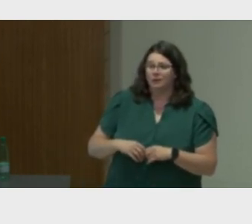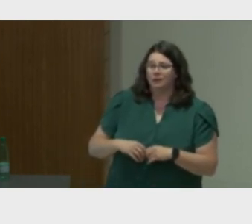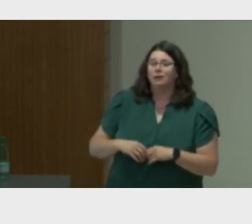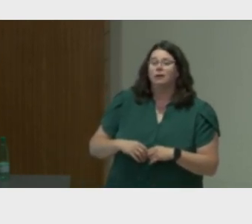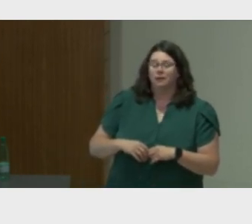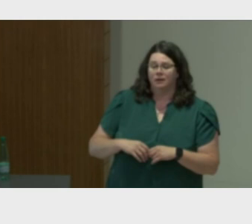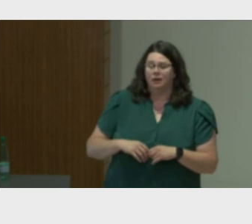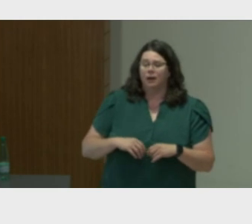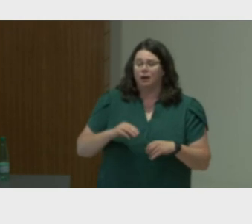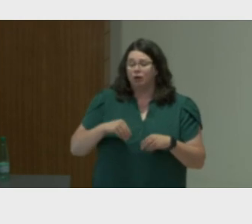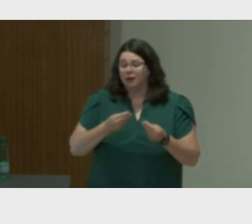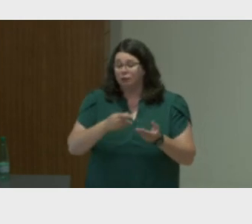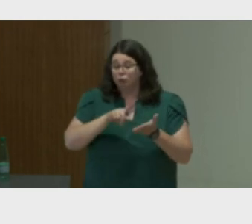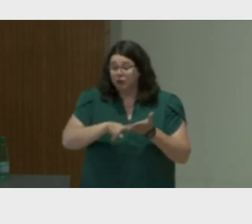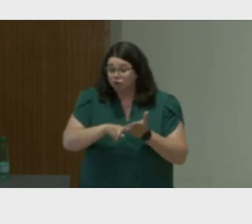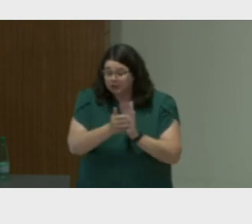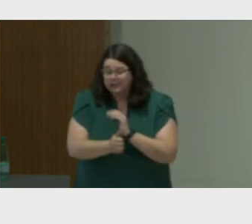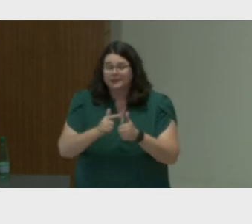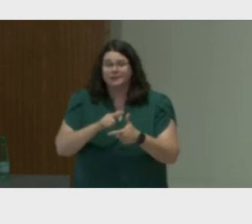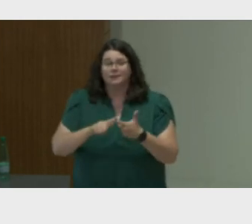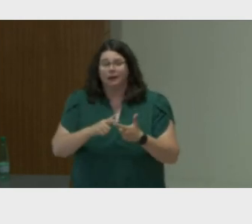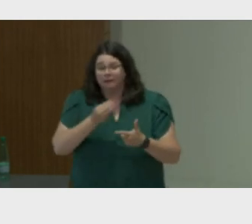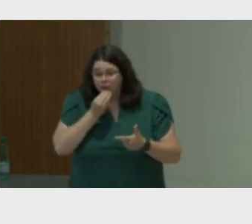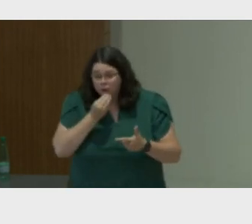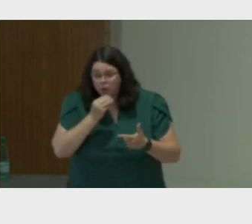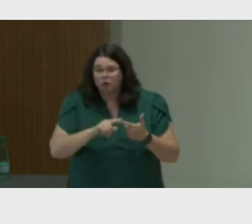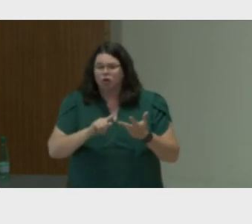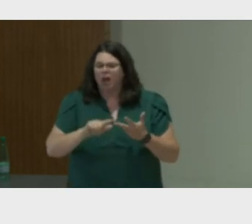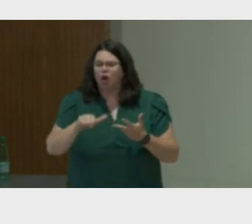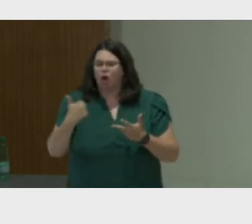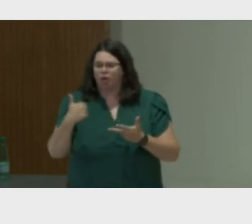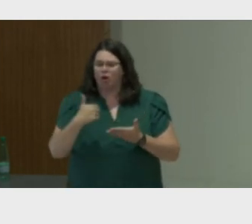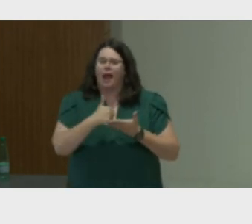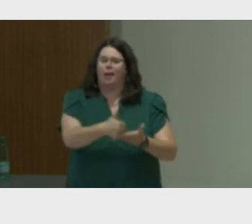food and other help to get through.